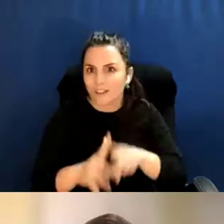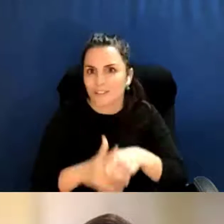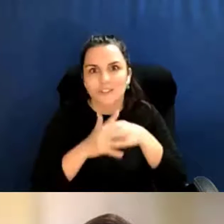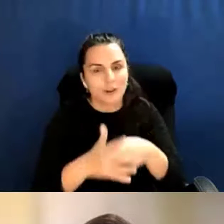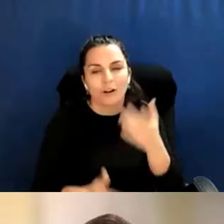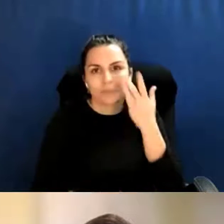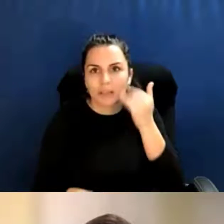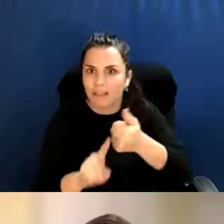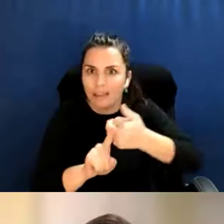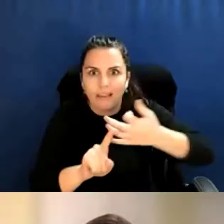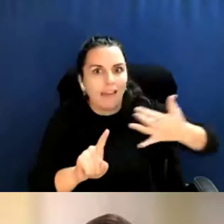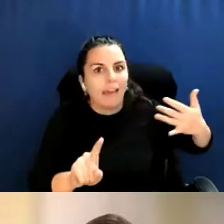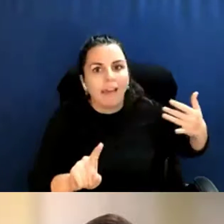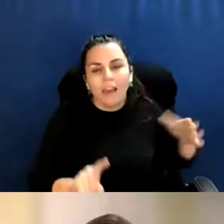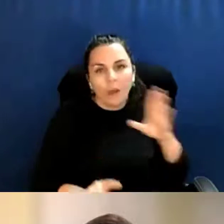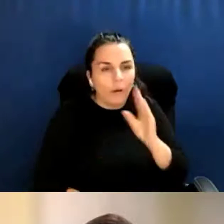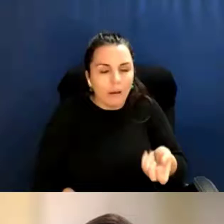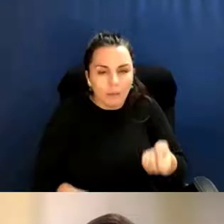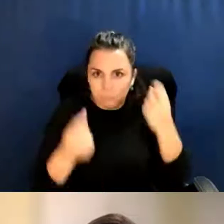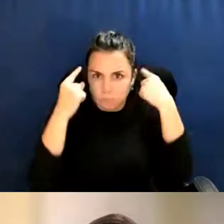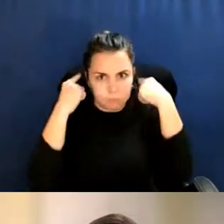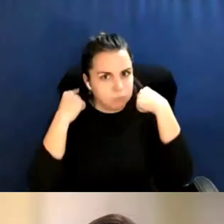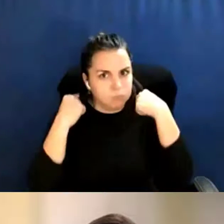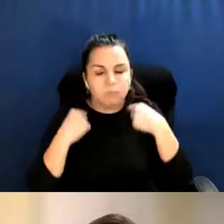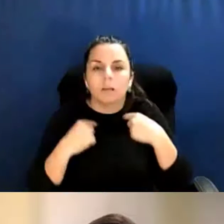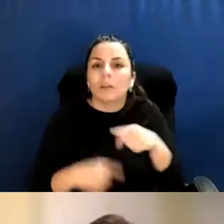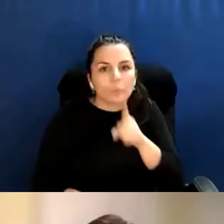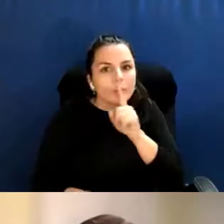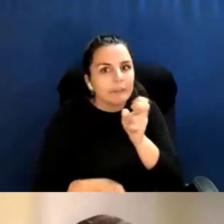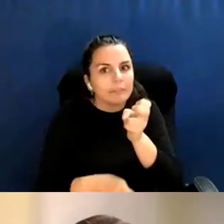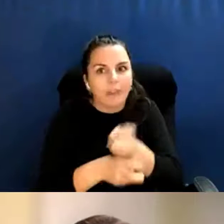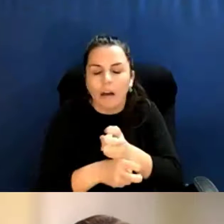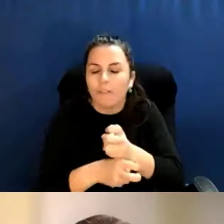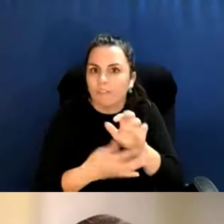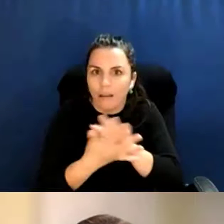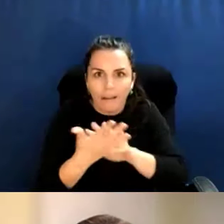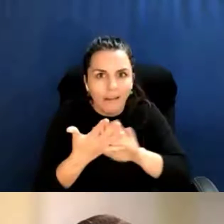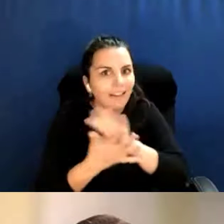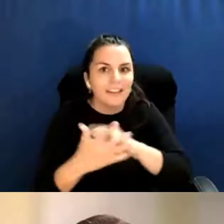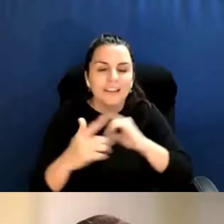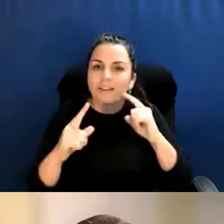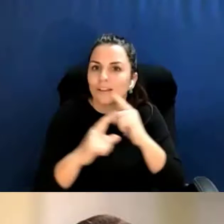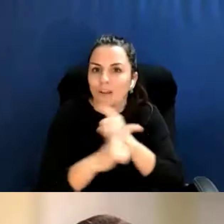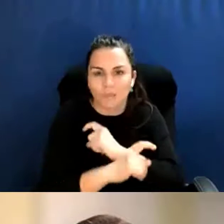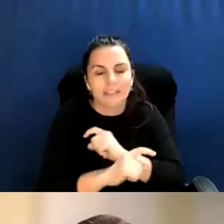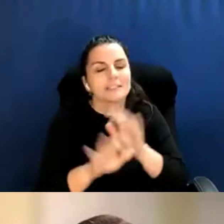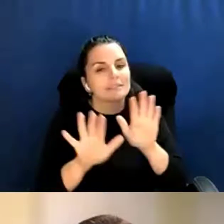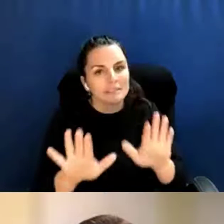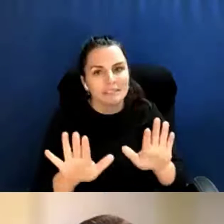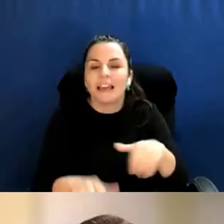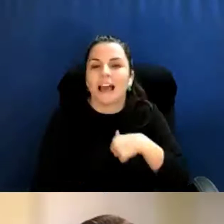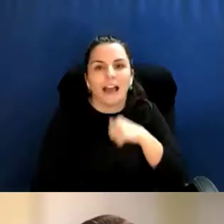If you didn't have this concept it's hard enough to understand everything about exempt and non human subjects research, not to speak about engagement